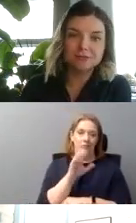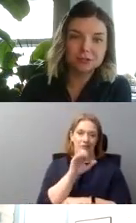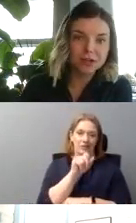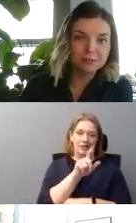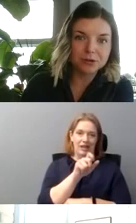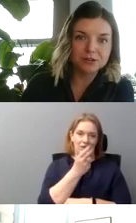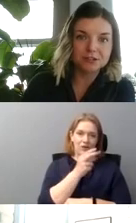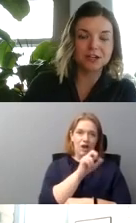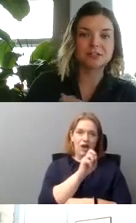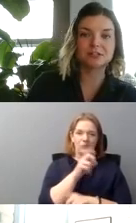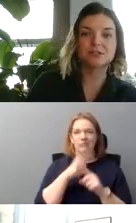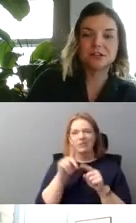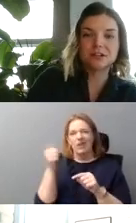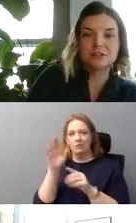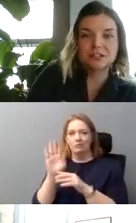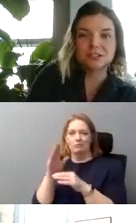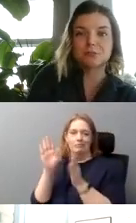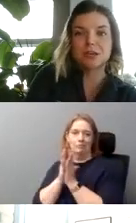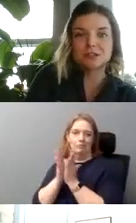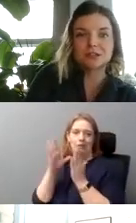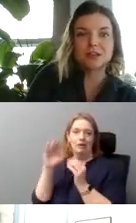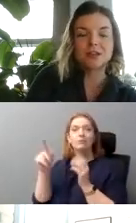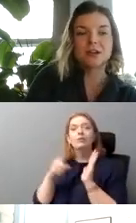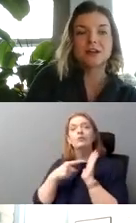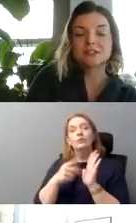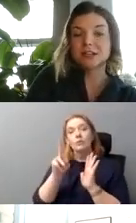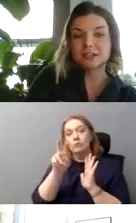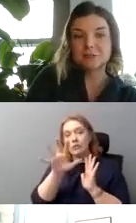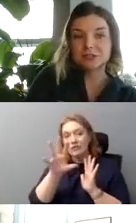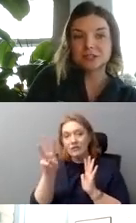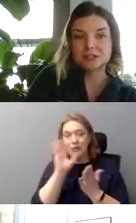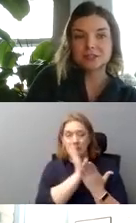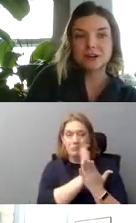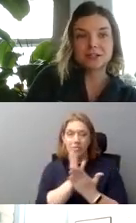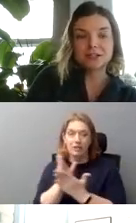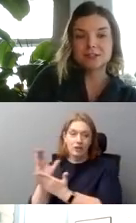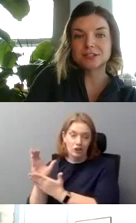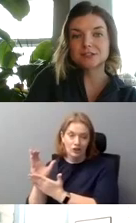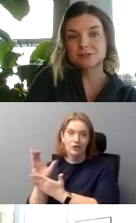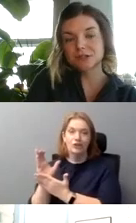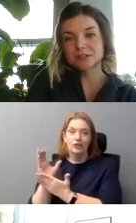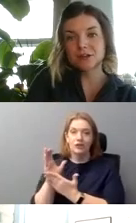visual guidebook that shares 256 pages of stunning images, artists, and site stories,